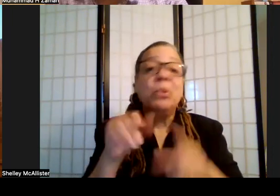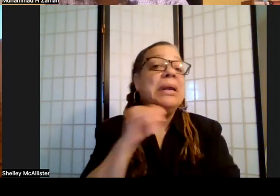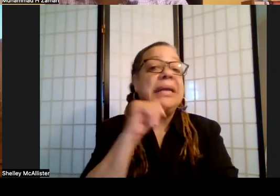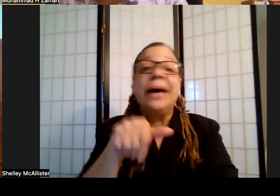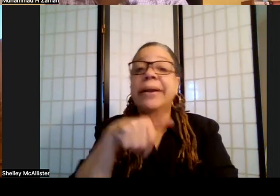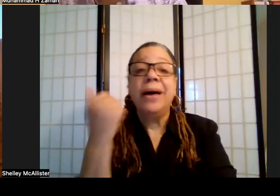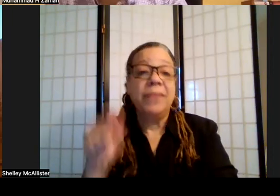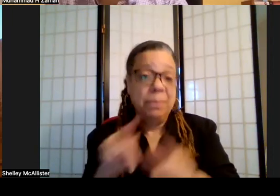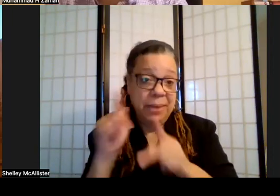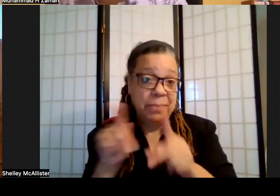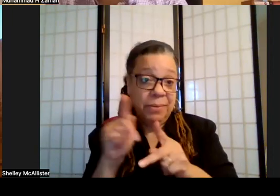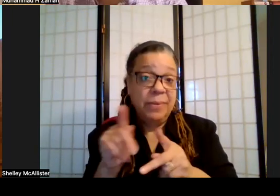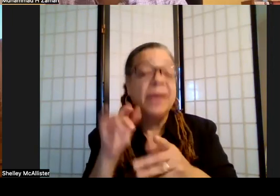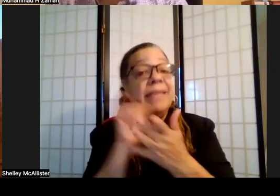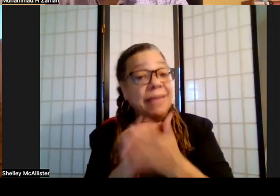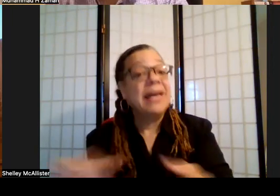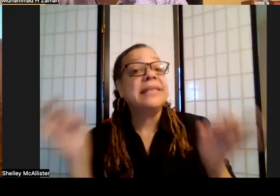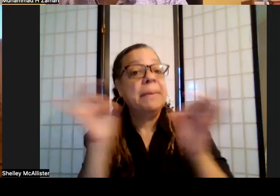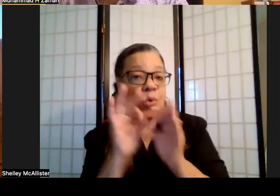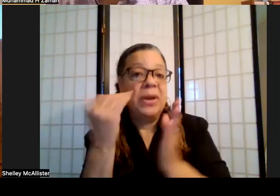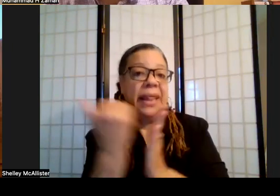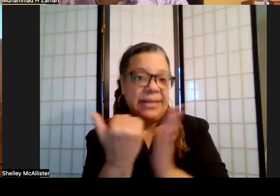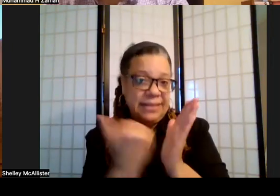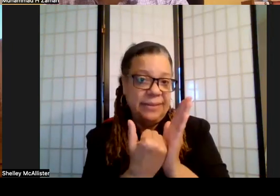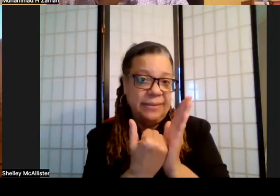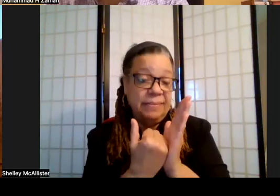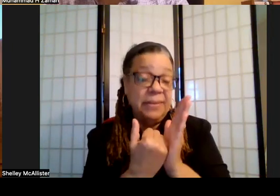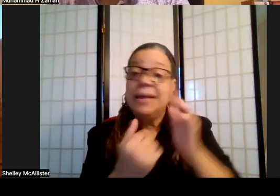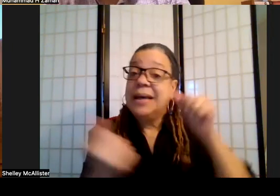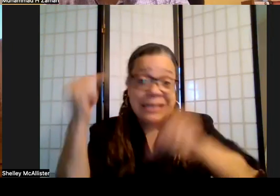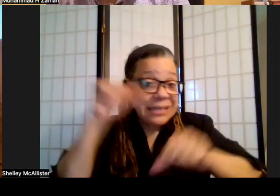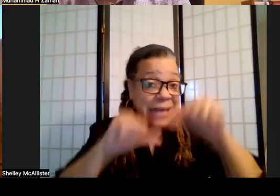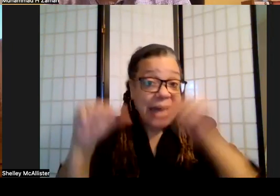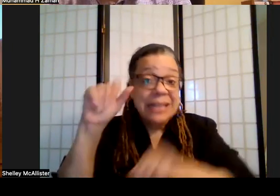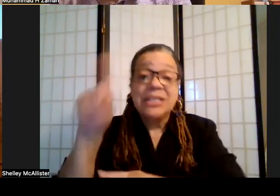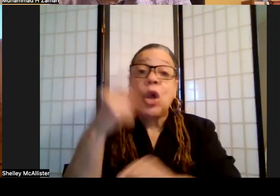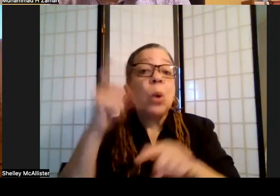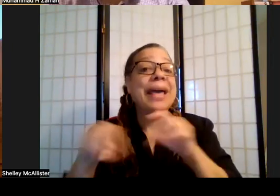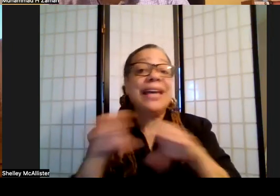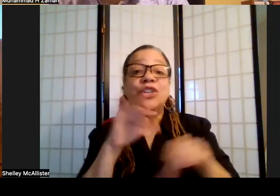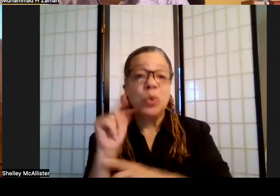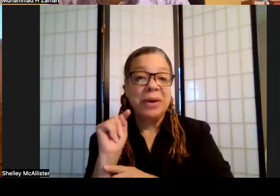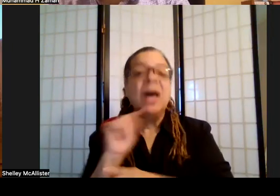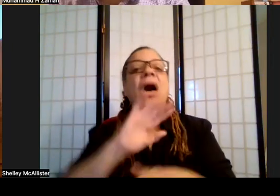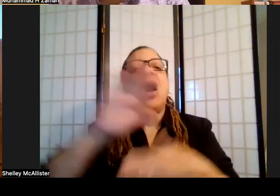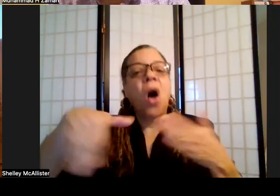And that's important, and that's an important lesson, because as I said, science alone wouldn't do it, but policy alone wouldn't do it either.